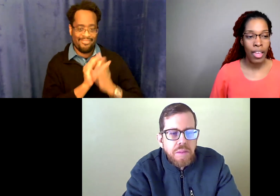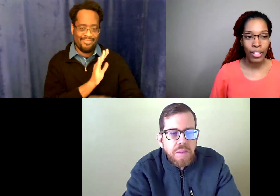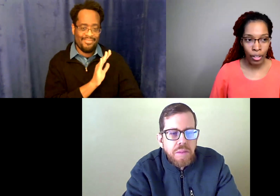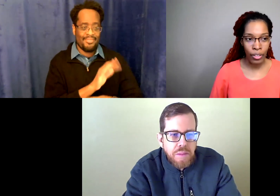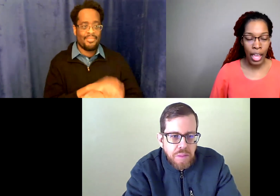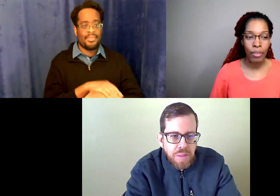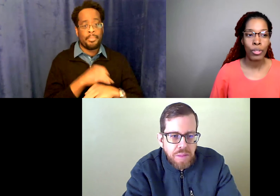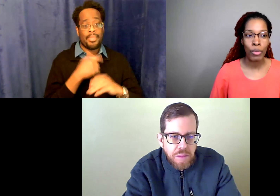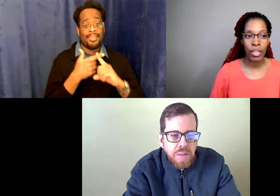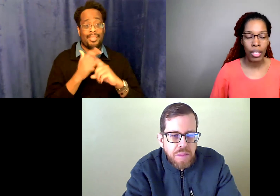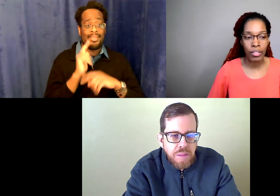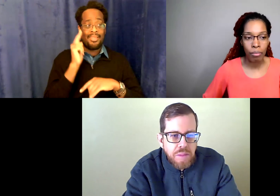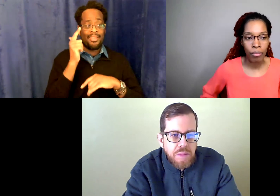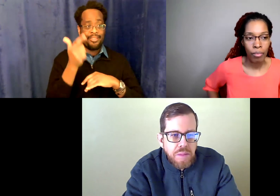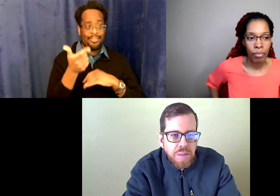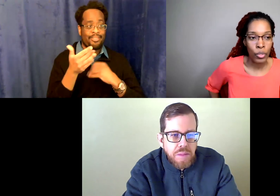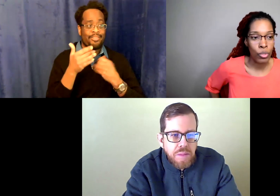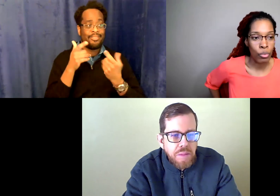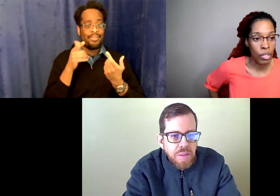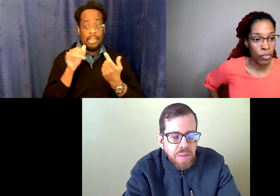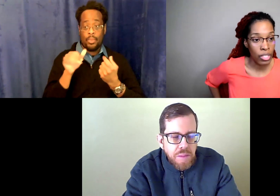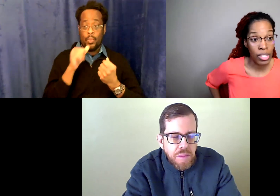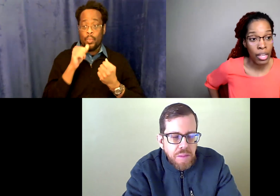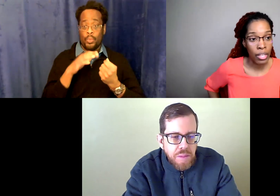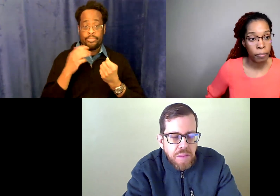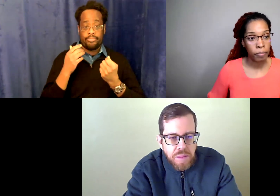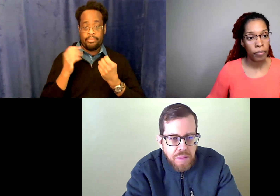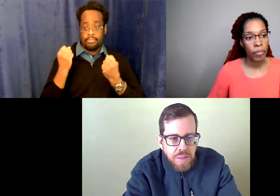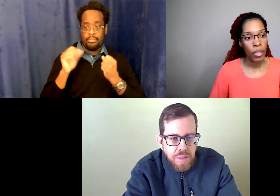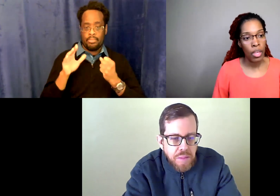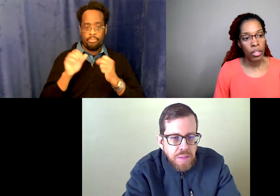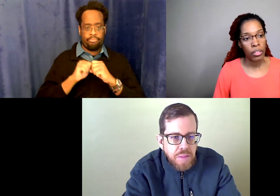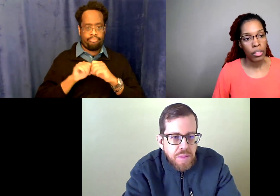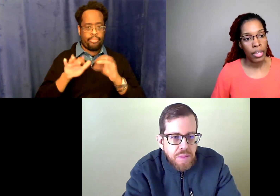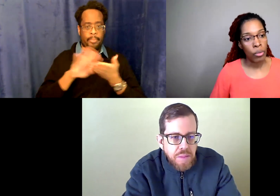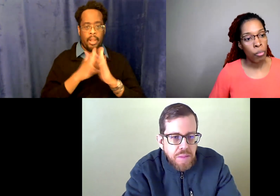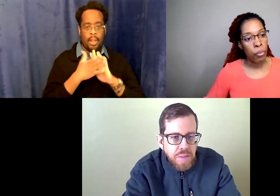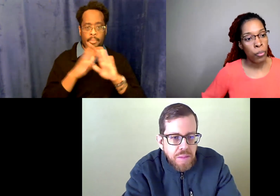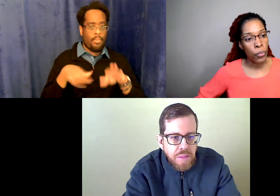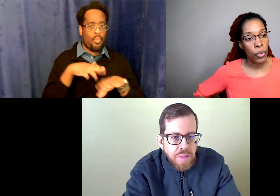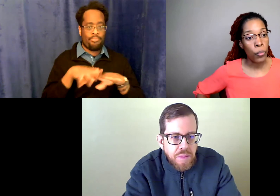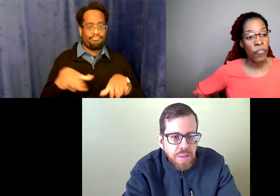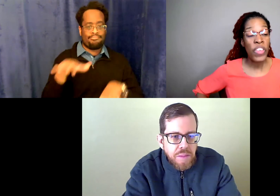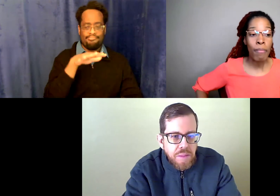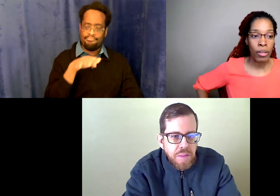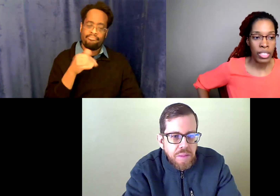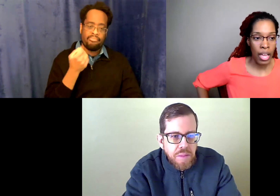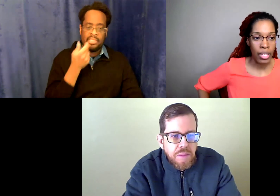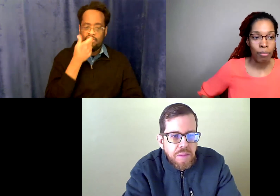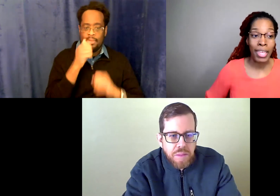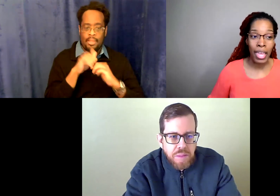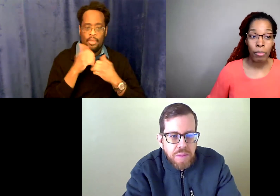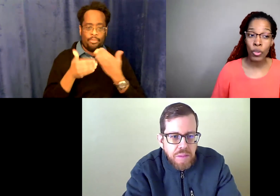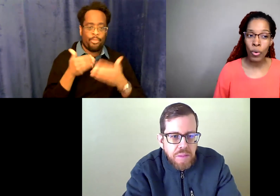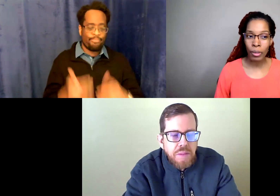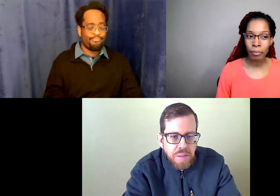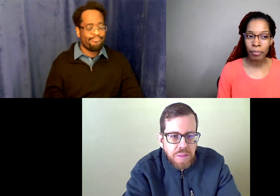to learn how to communicate due to difference in signing like the the female sign became the norm